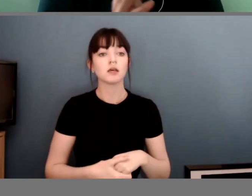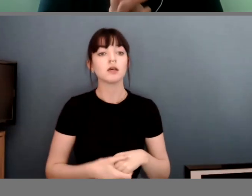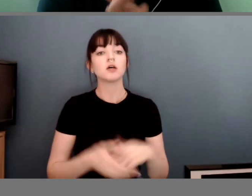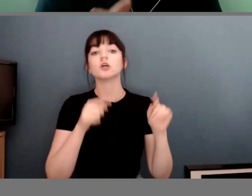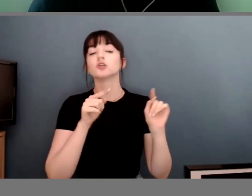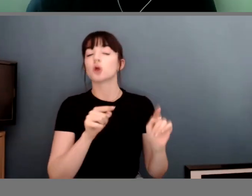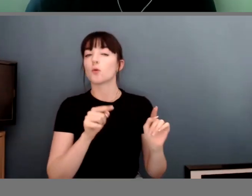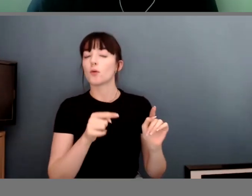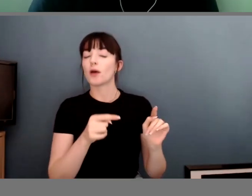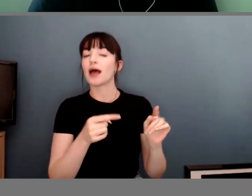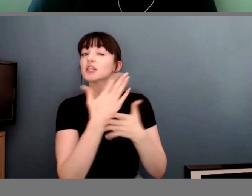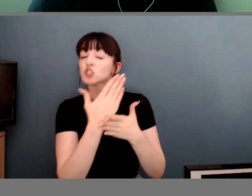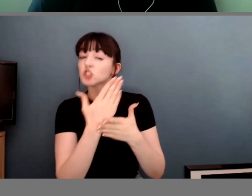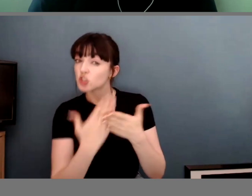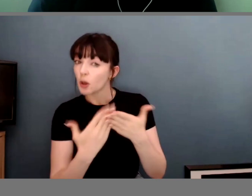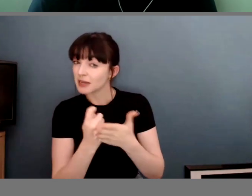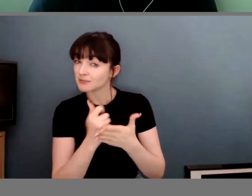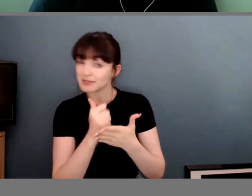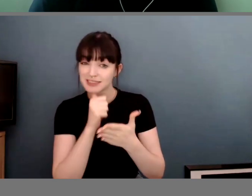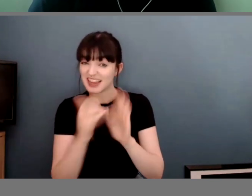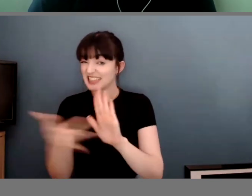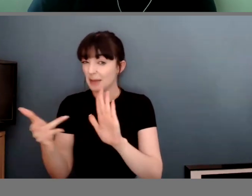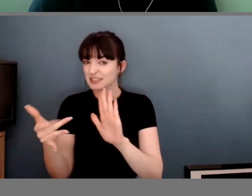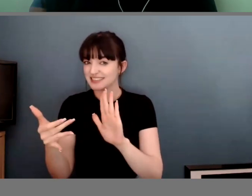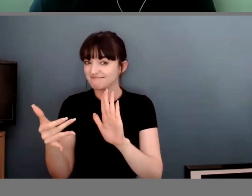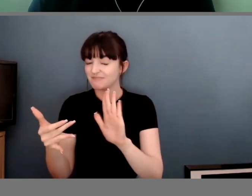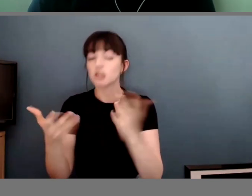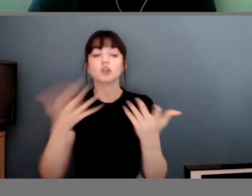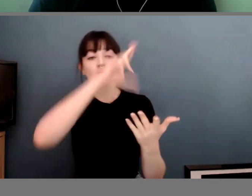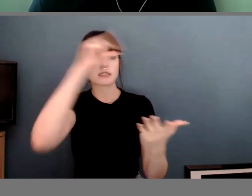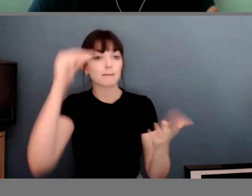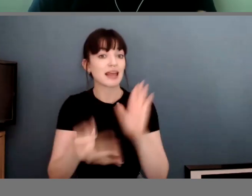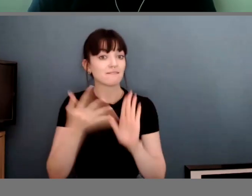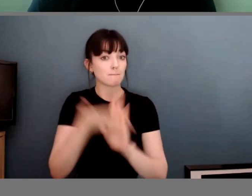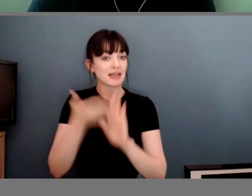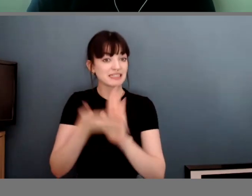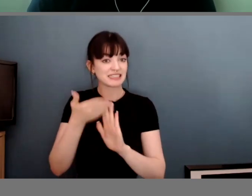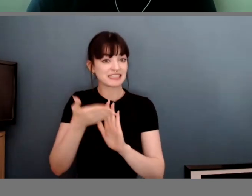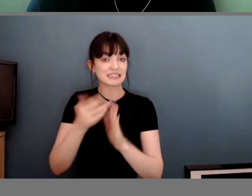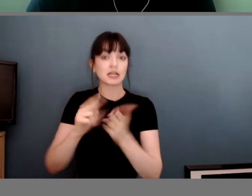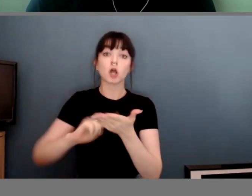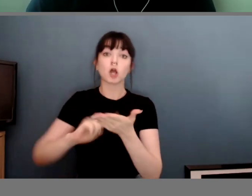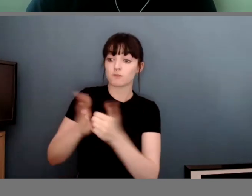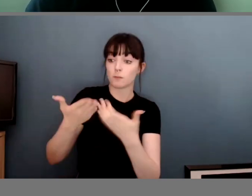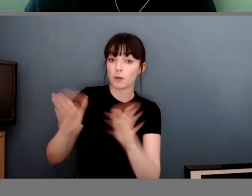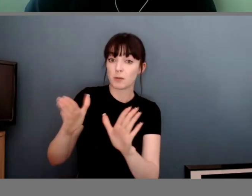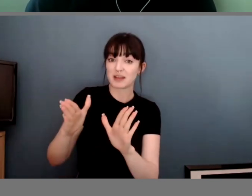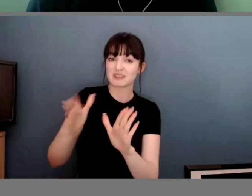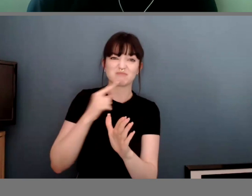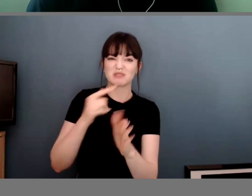it will not apply to a building used temporarily. If the building will not